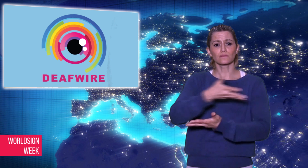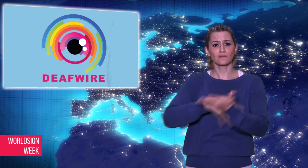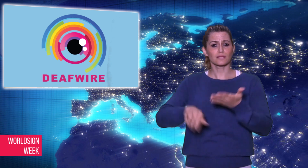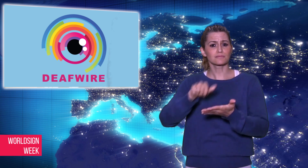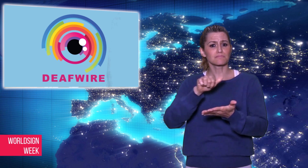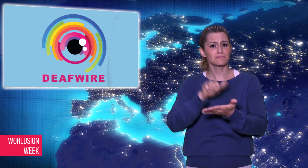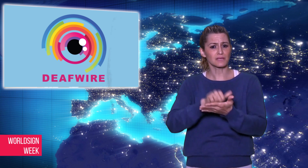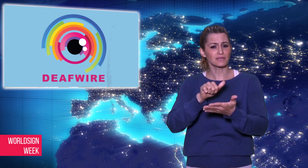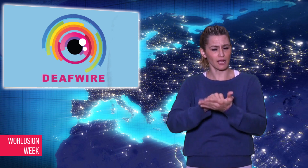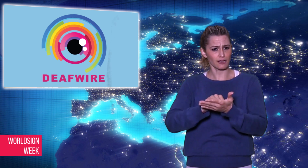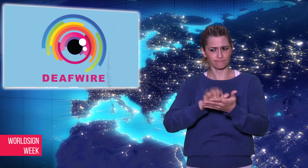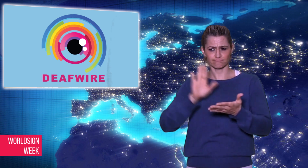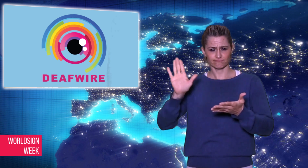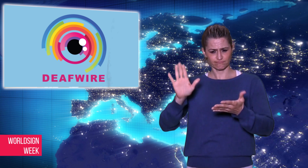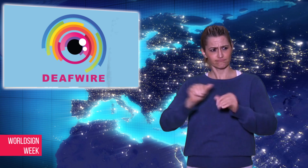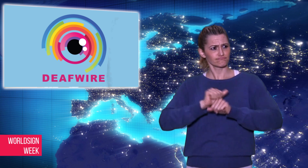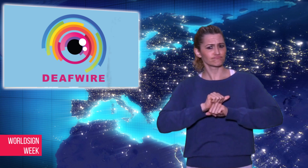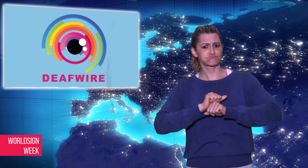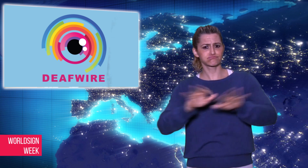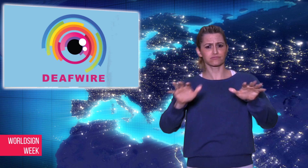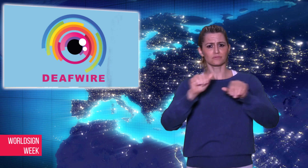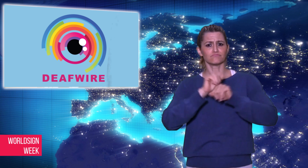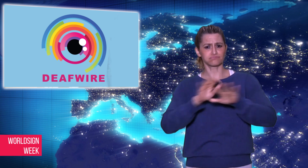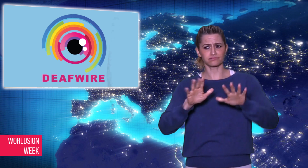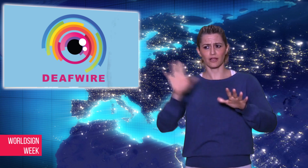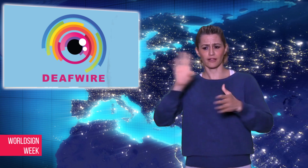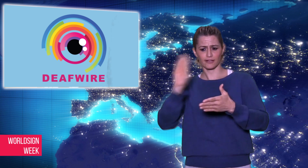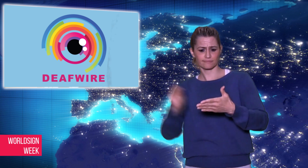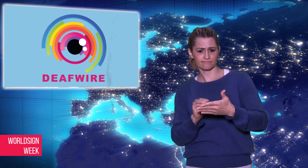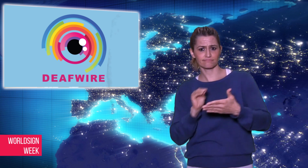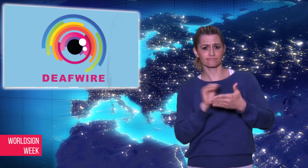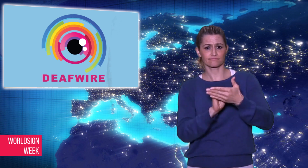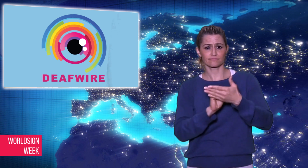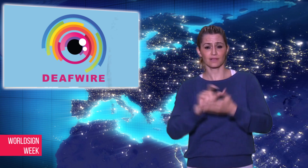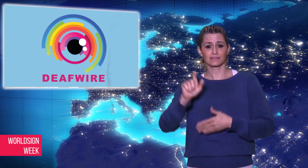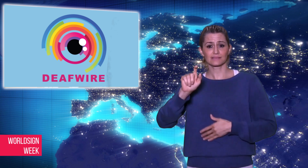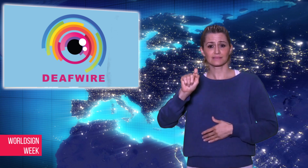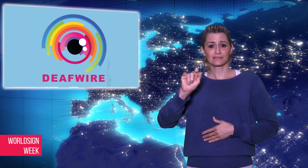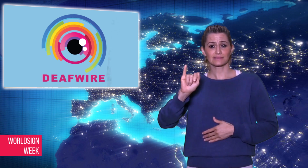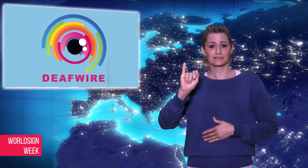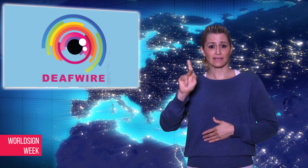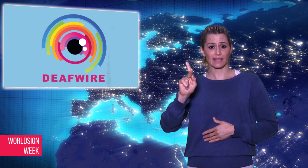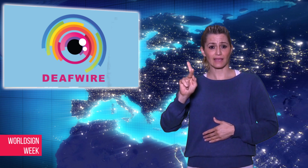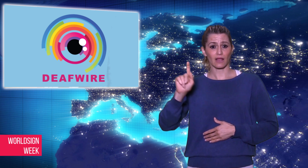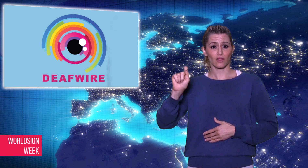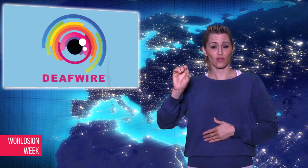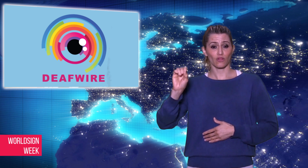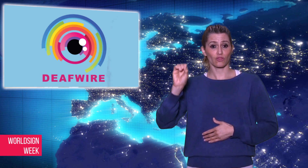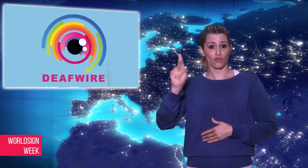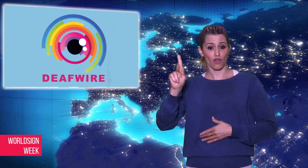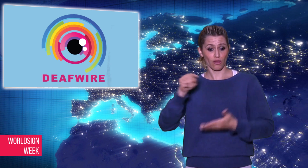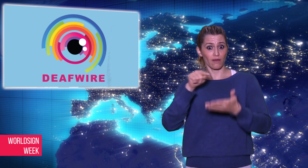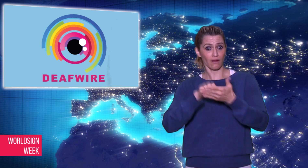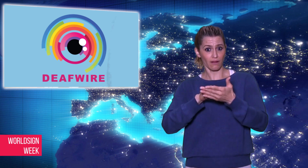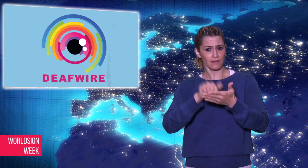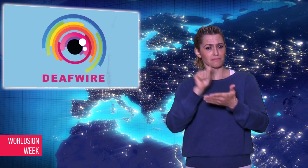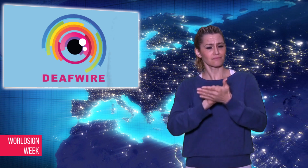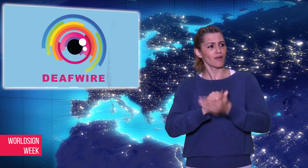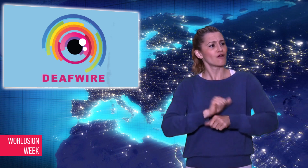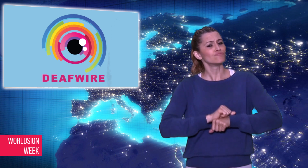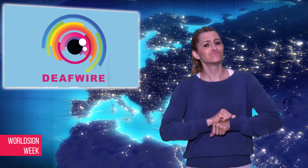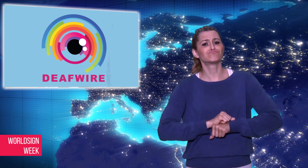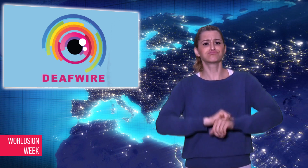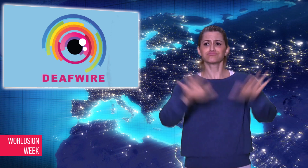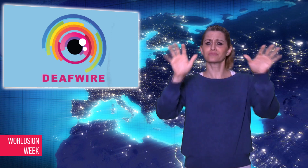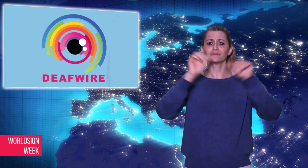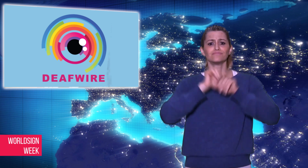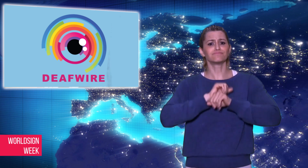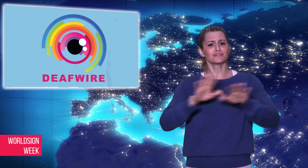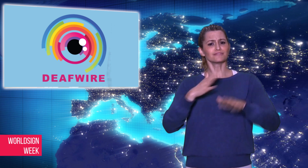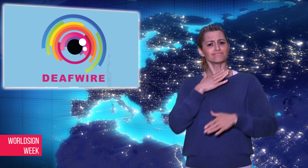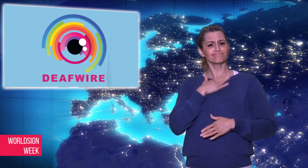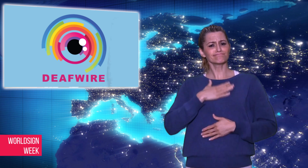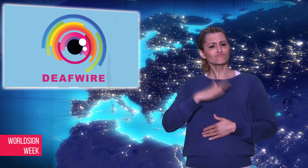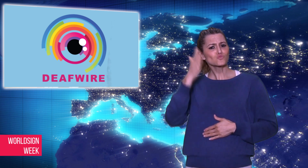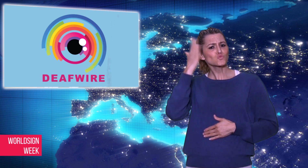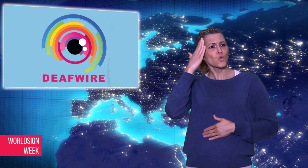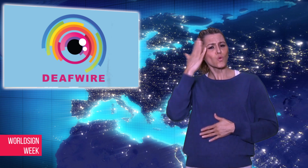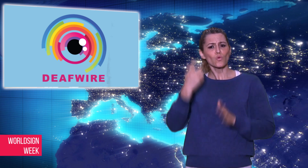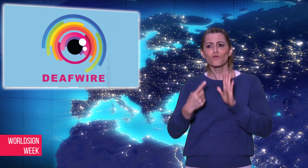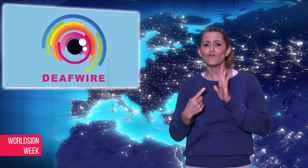years old, is using her social media content via